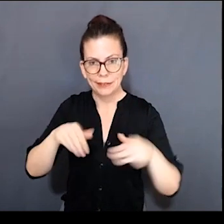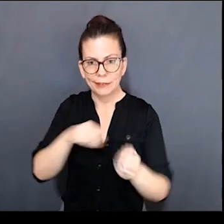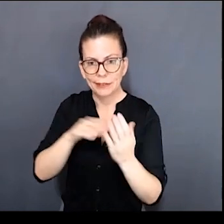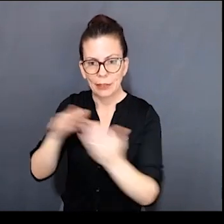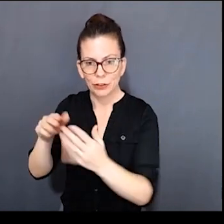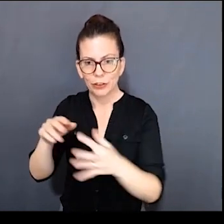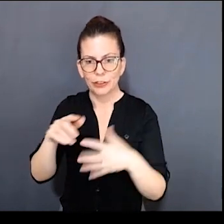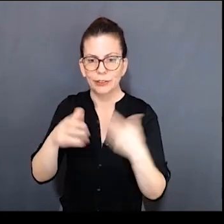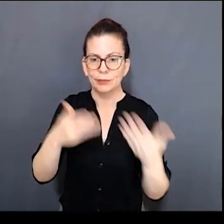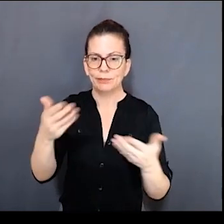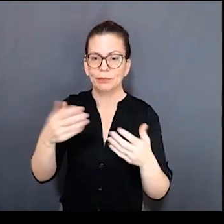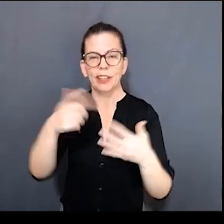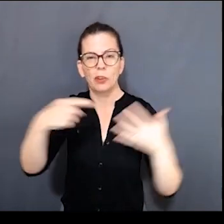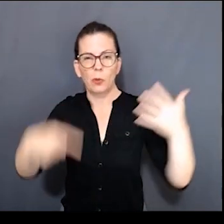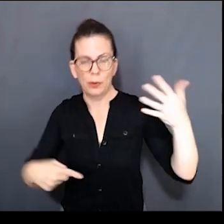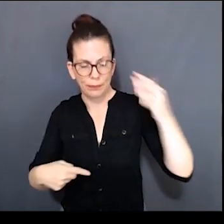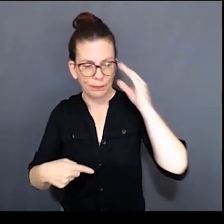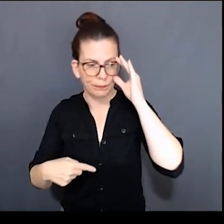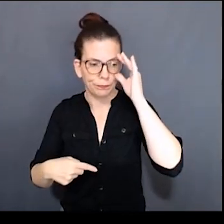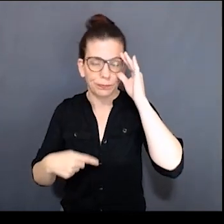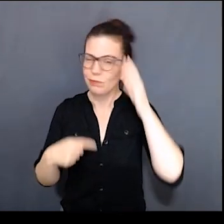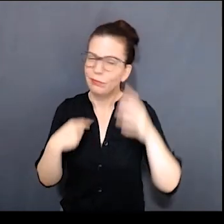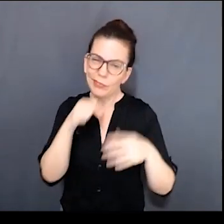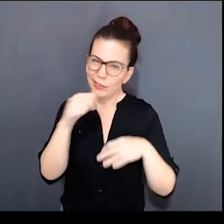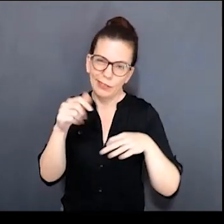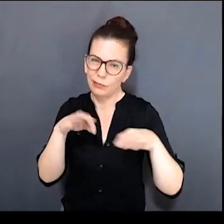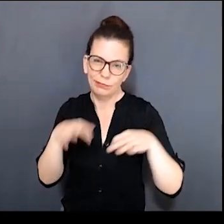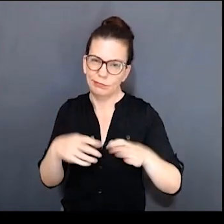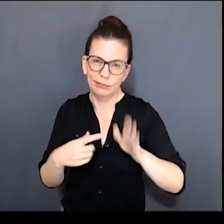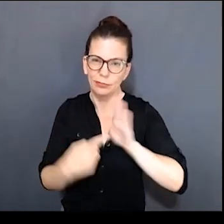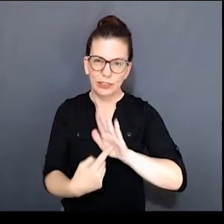and so on and so forth, which we'll not go into right now into the detail.